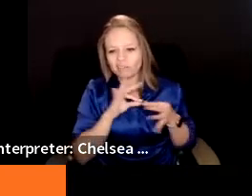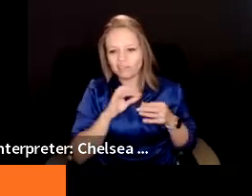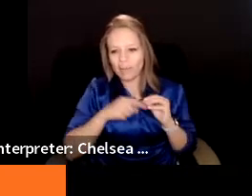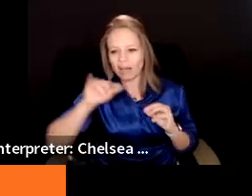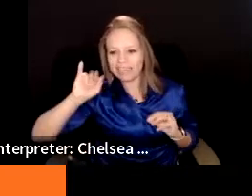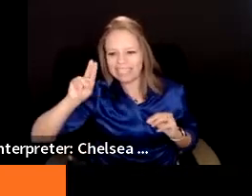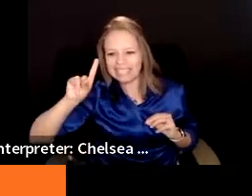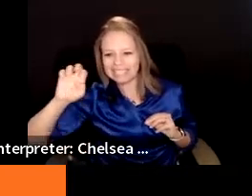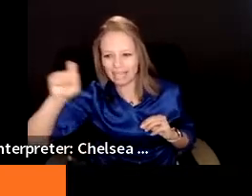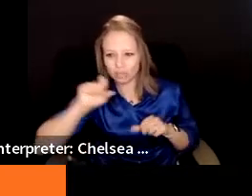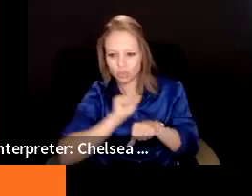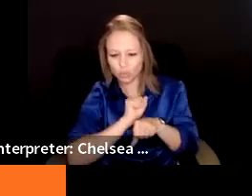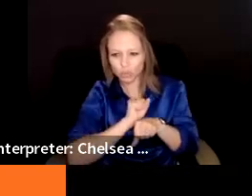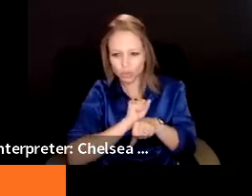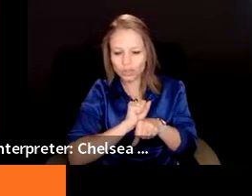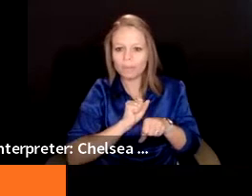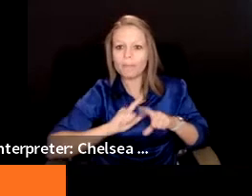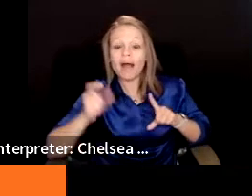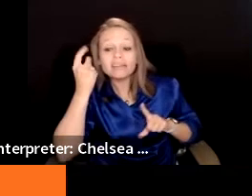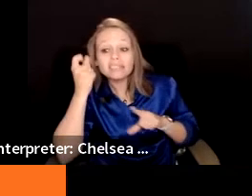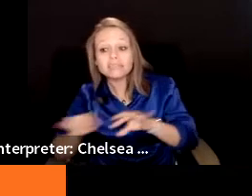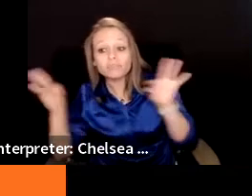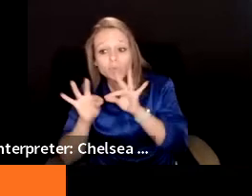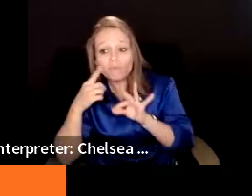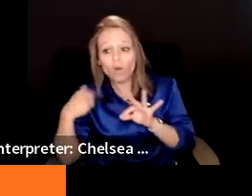that we evaluate our efforts.